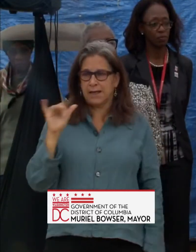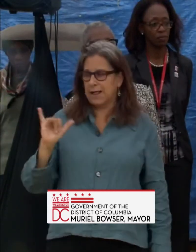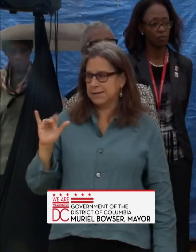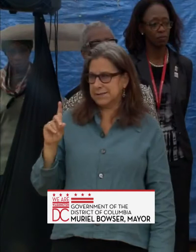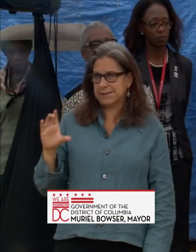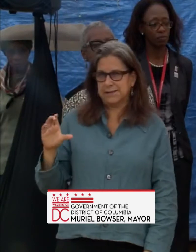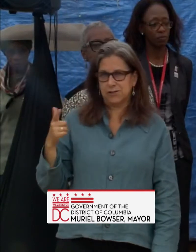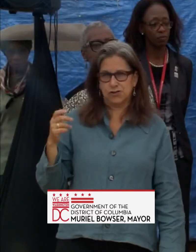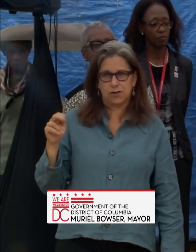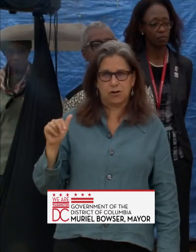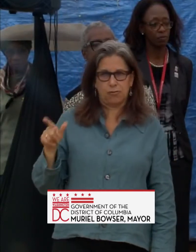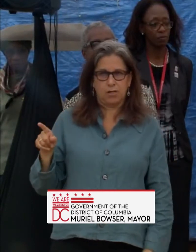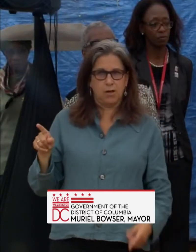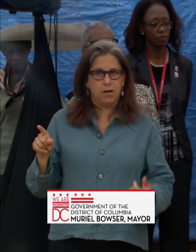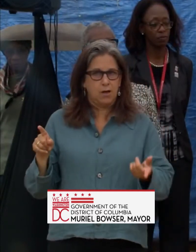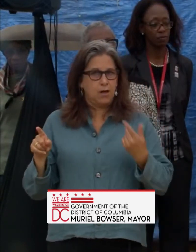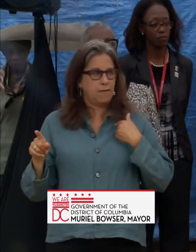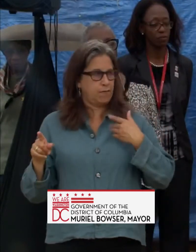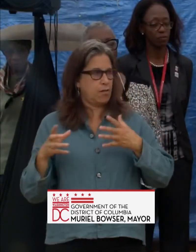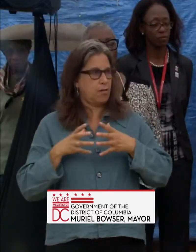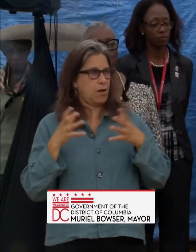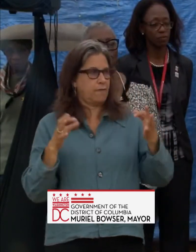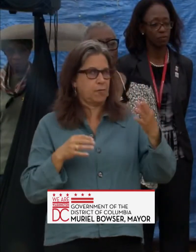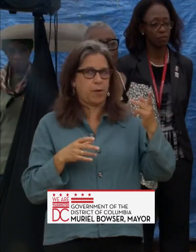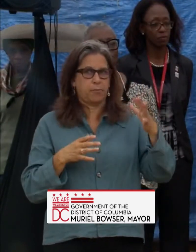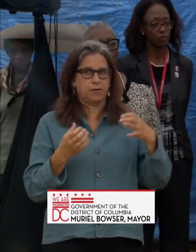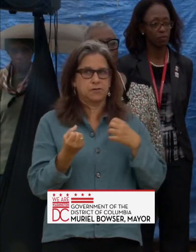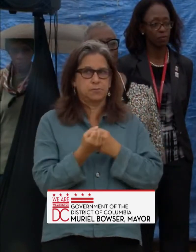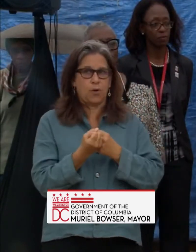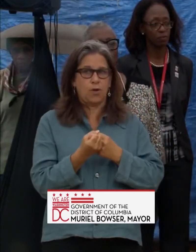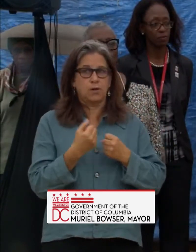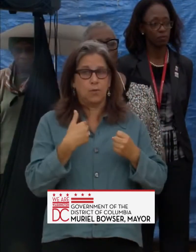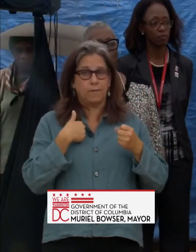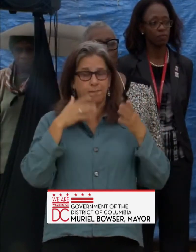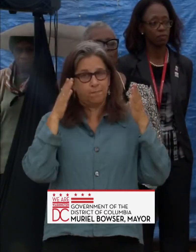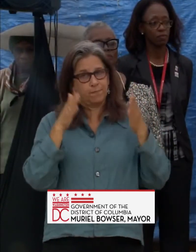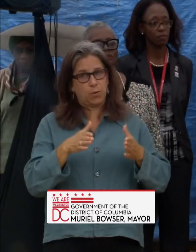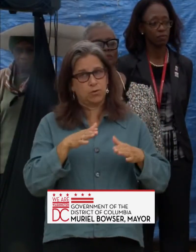AND SO WE ARE ALSO FOCUSED ON HOW WE ARE GOING TO TRANSFORM